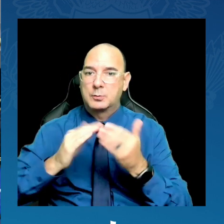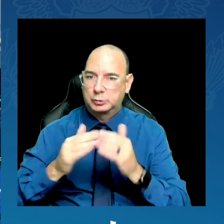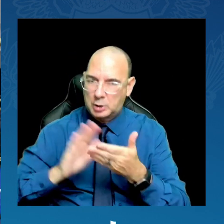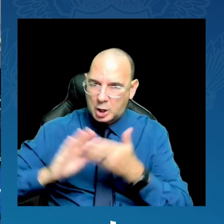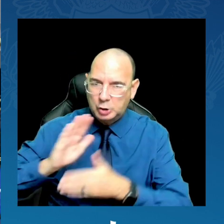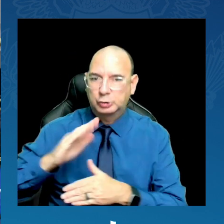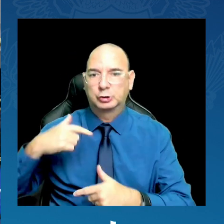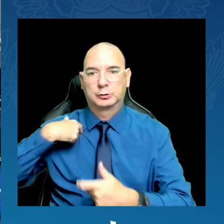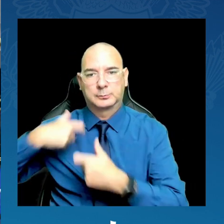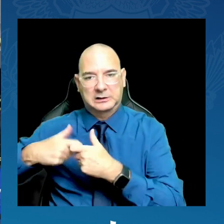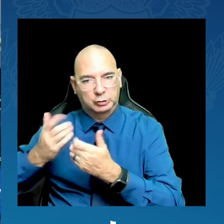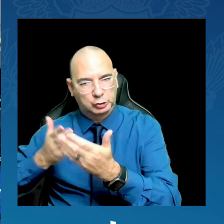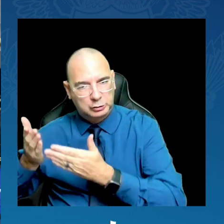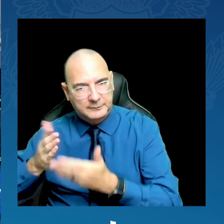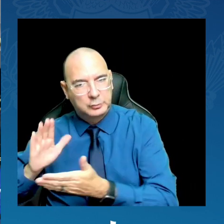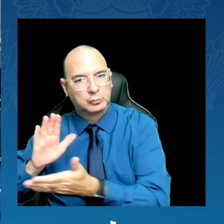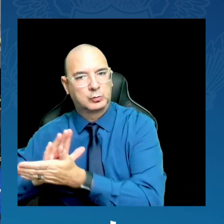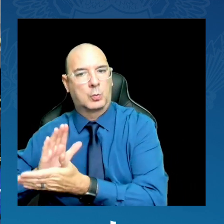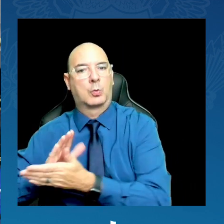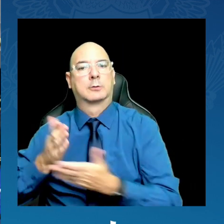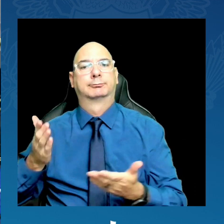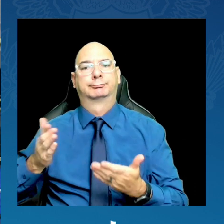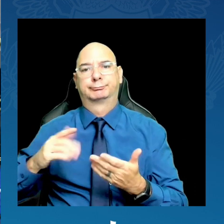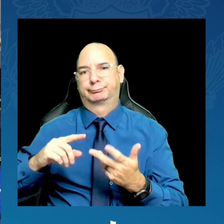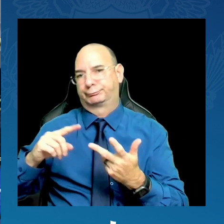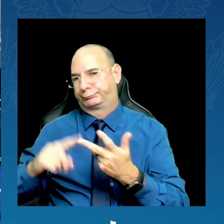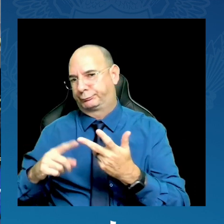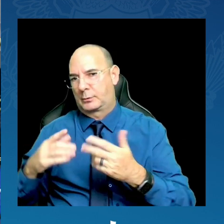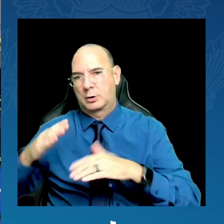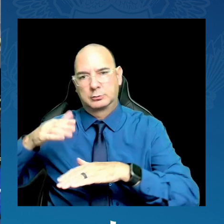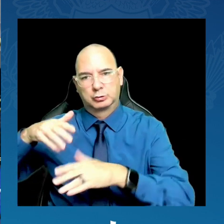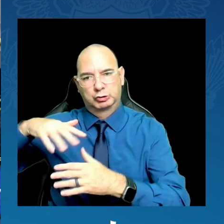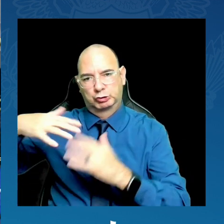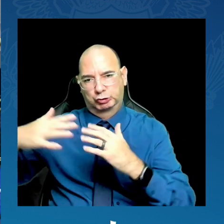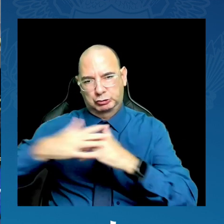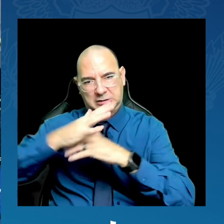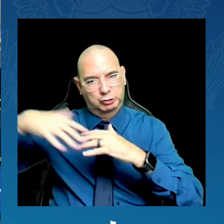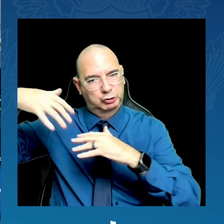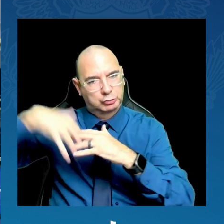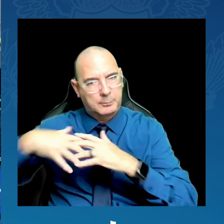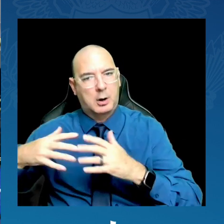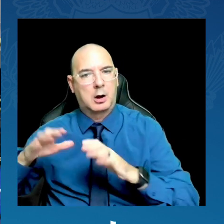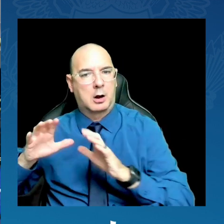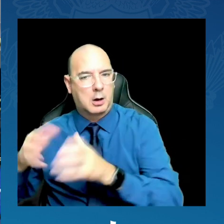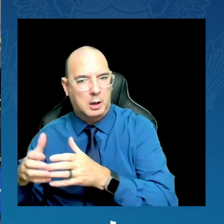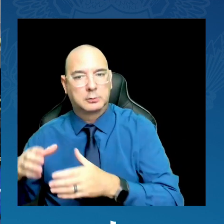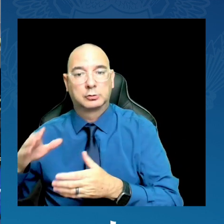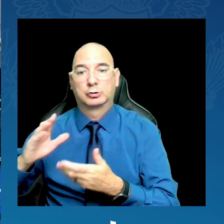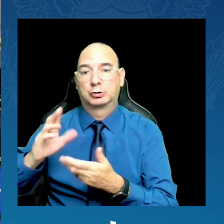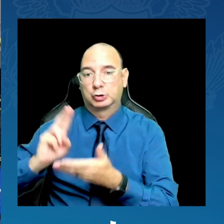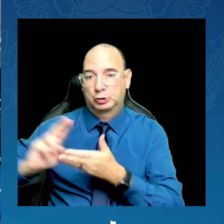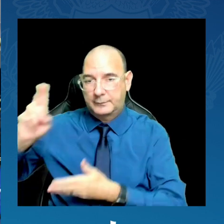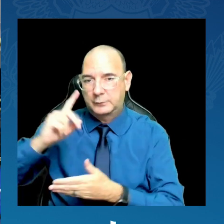and universities all graduate leaders in space workforce. These institutions are being responsive